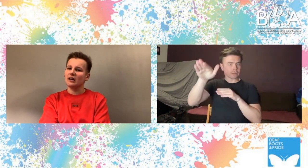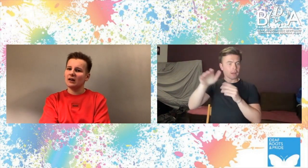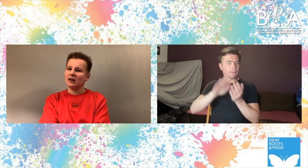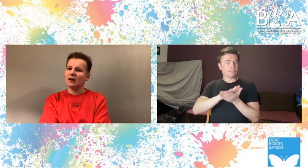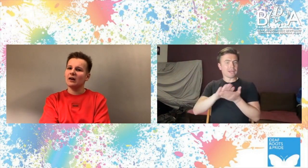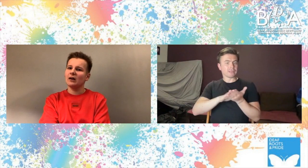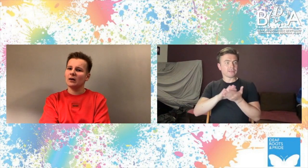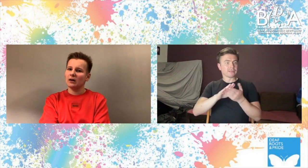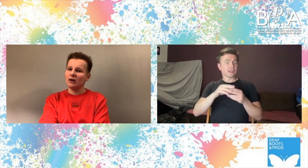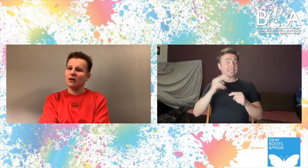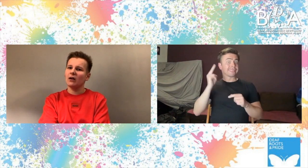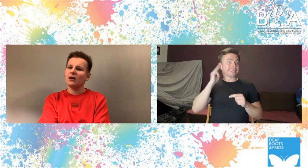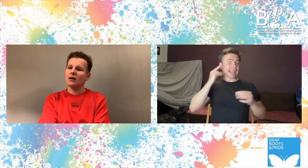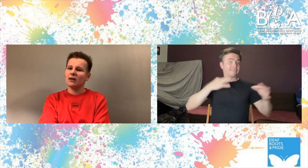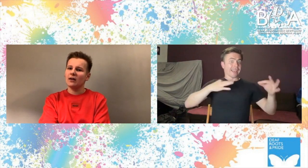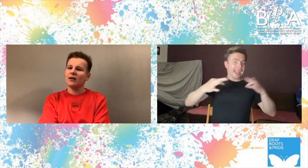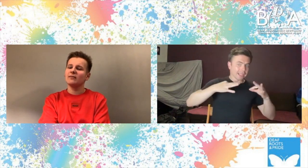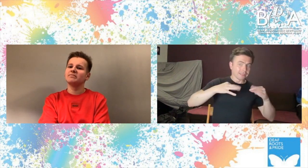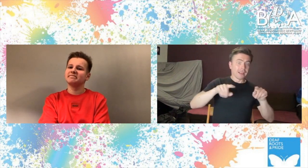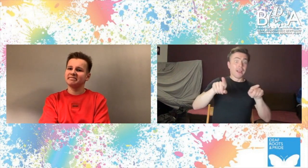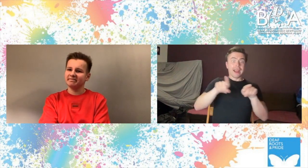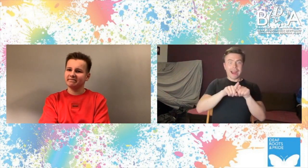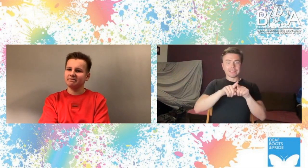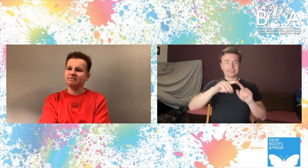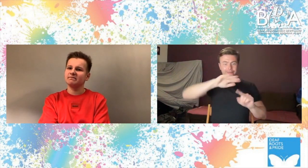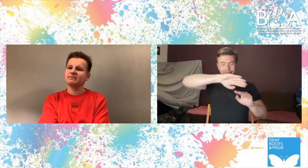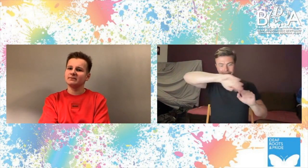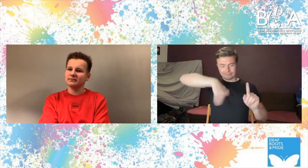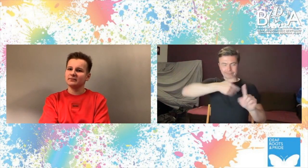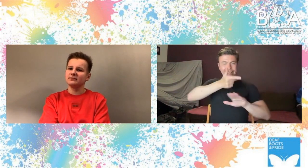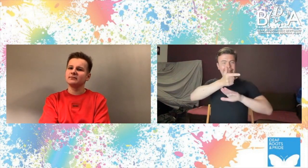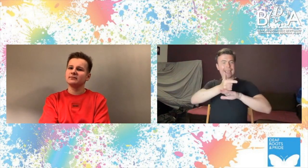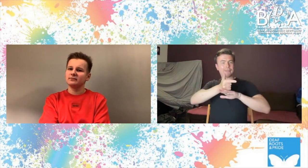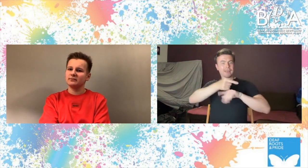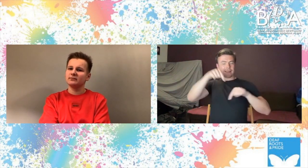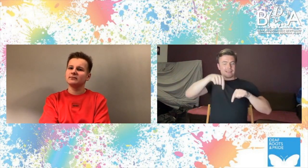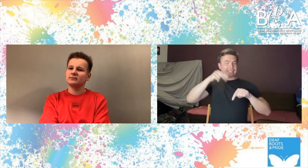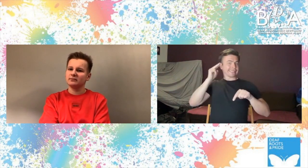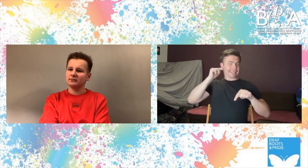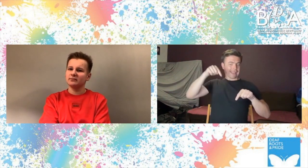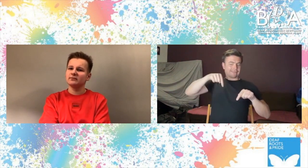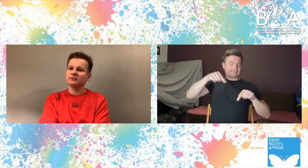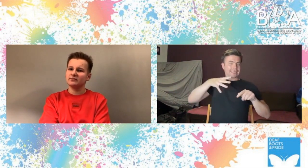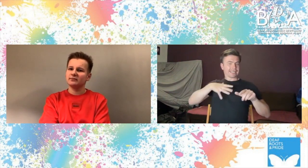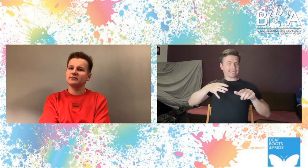in the future is Deaf actors winning awards with films made by Deaf crew.